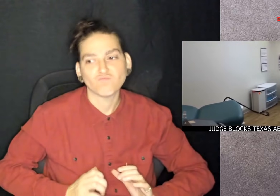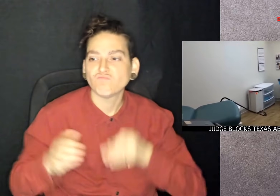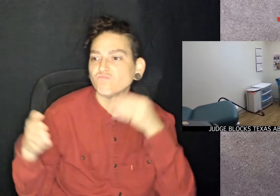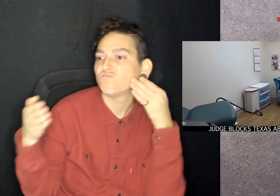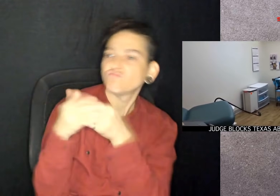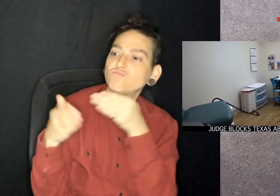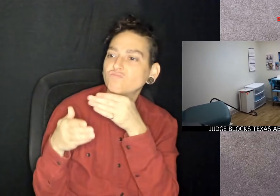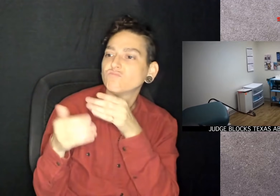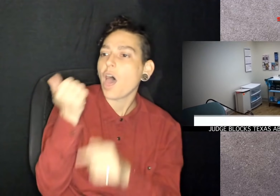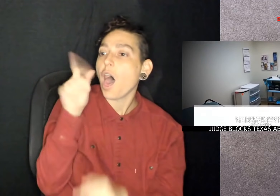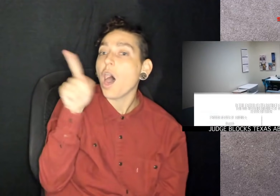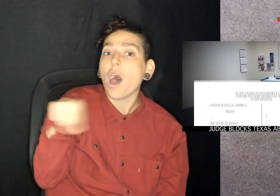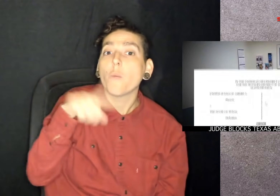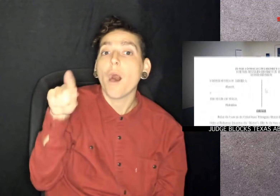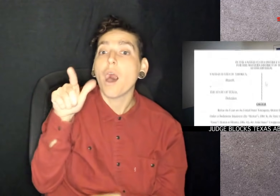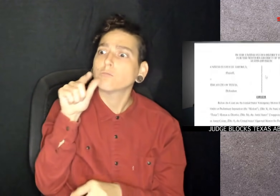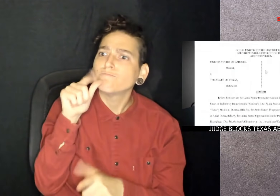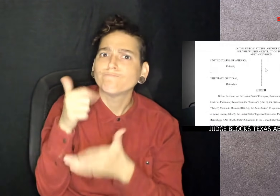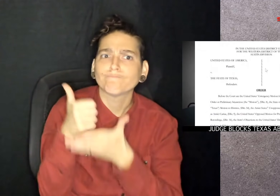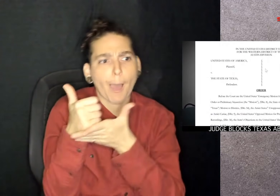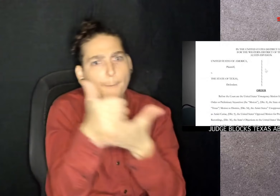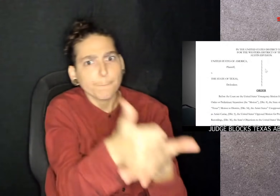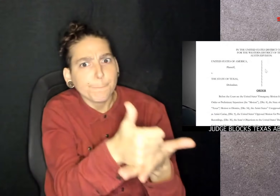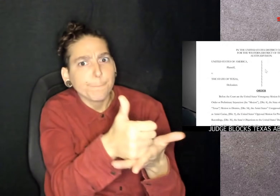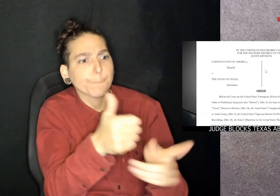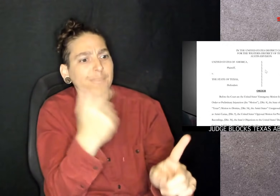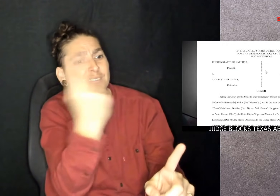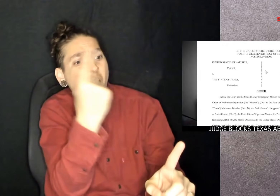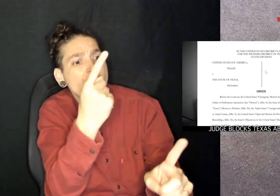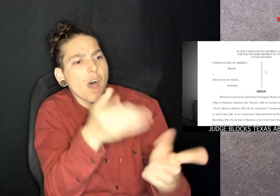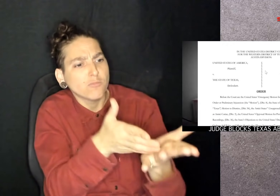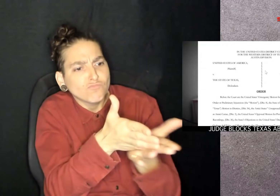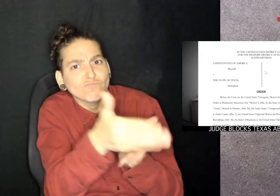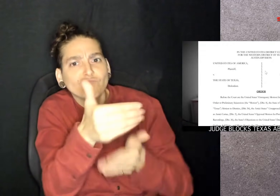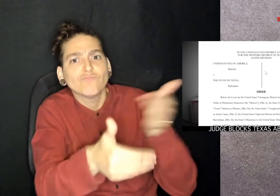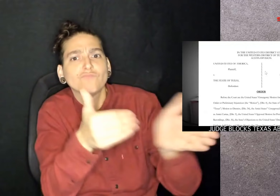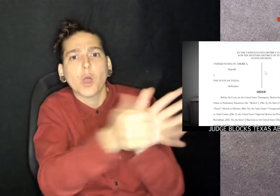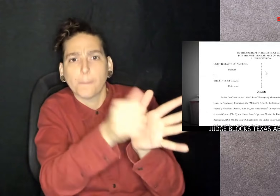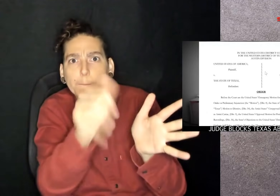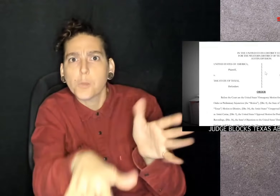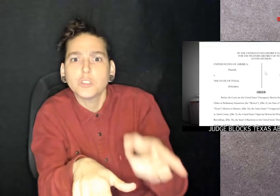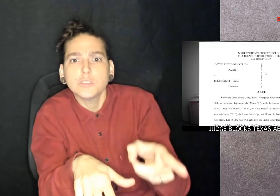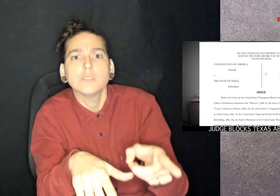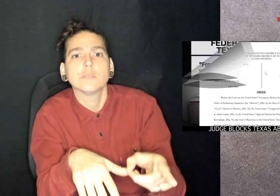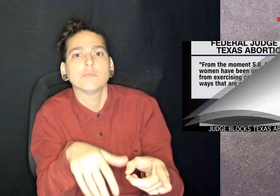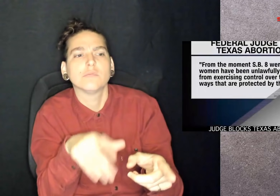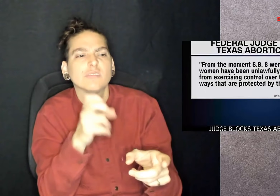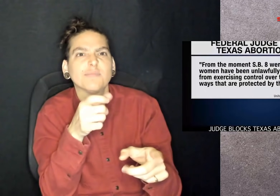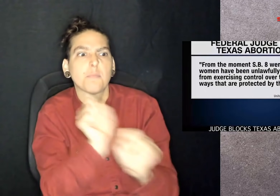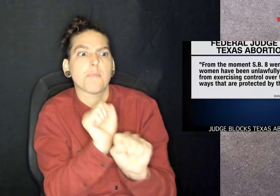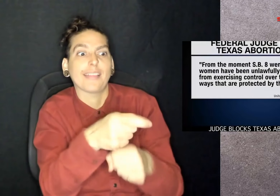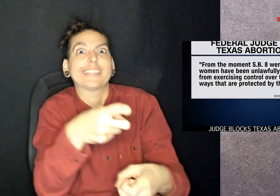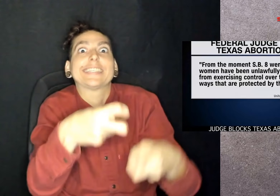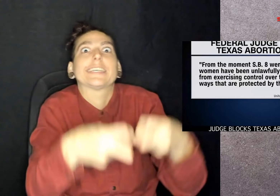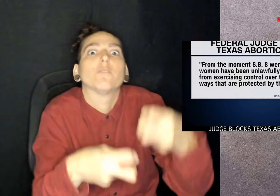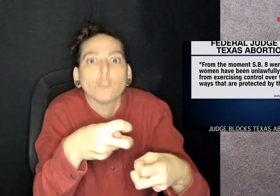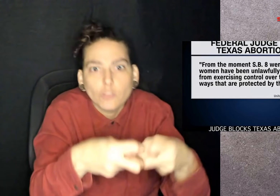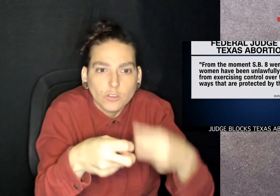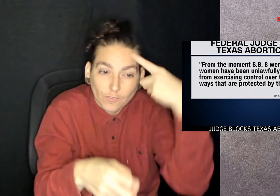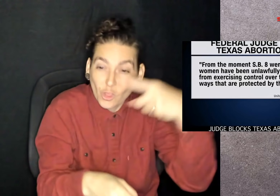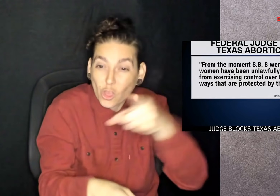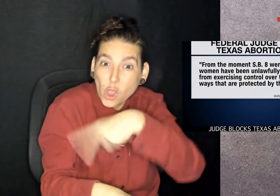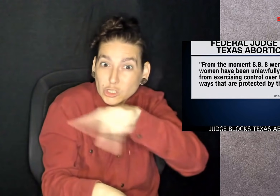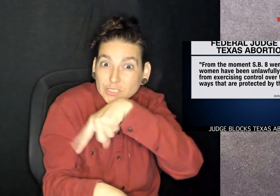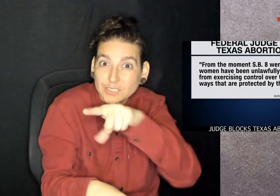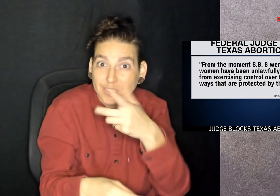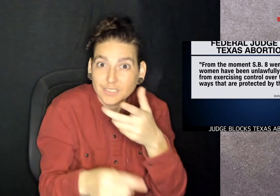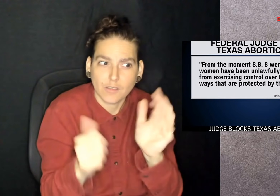private citizen to sue anyone who helps someone have an abortion making it difficult for abortion